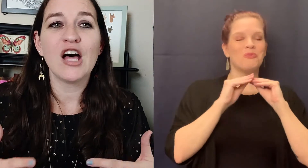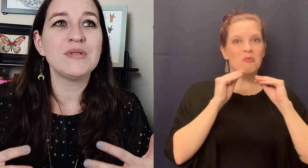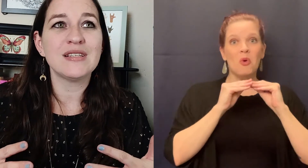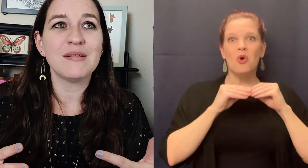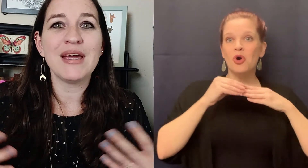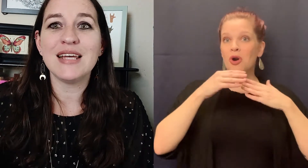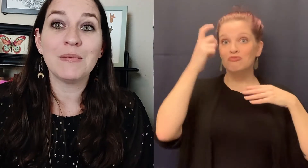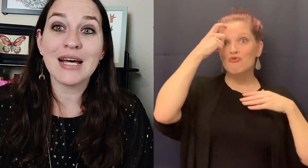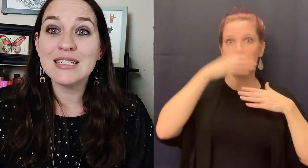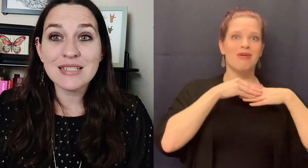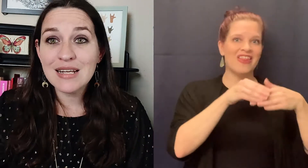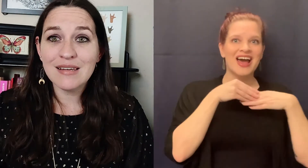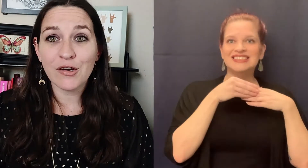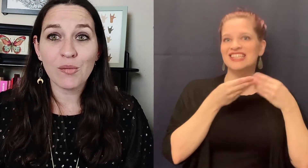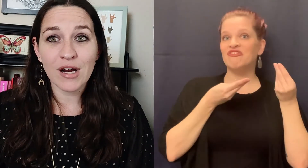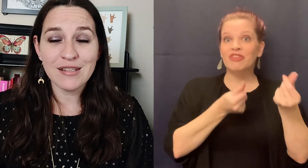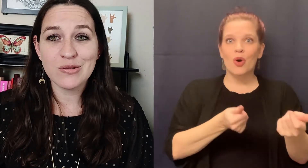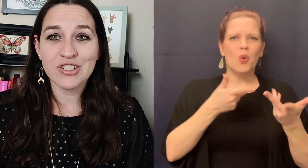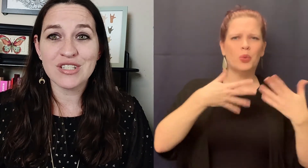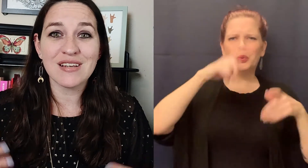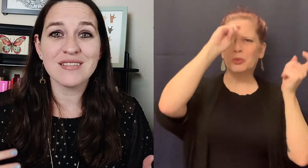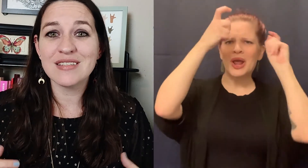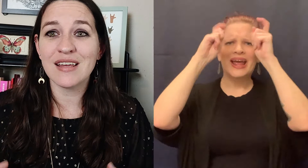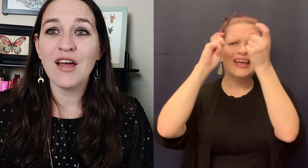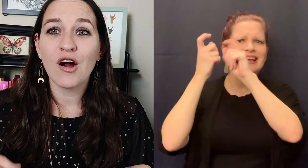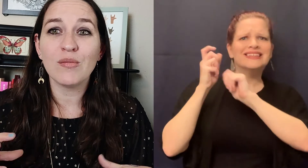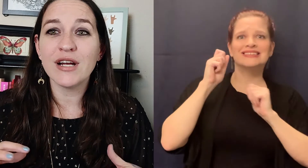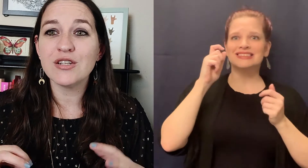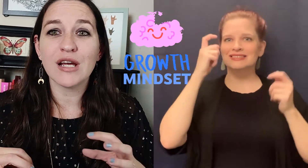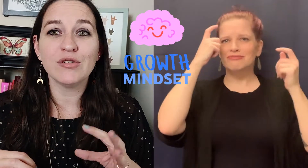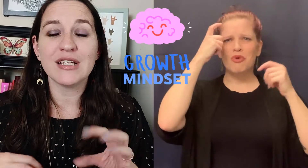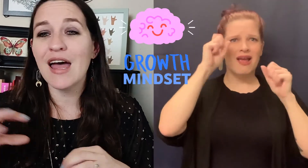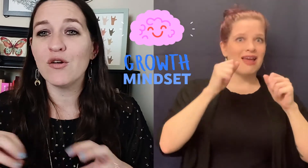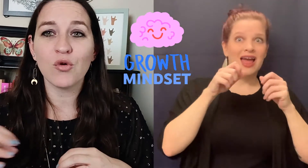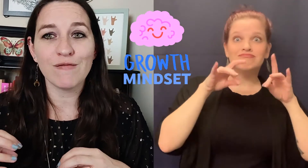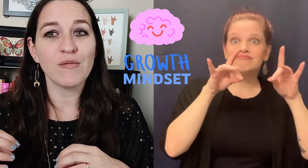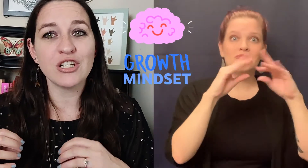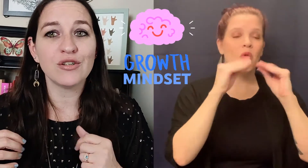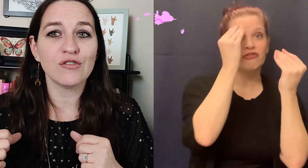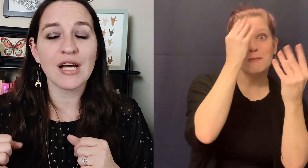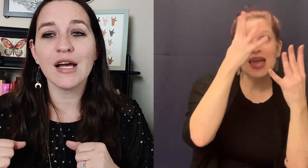helps us maintain plasticity in our brains, which just tells us that our brains are able to gather more information over time.